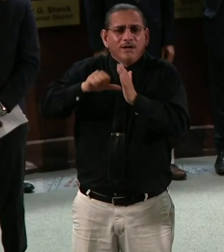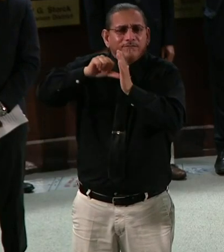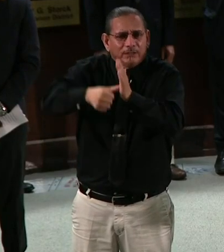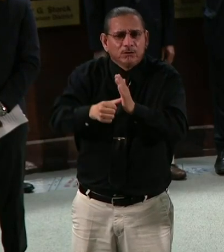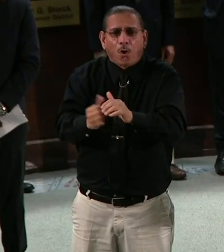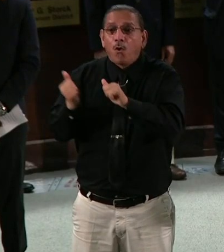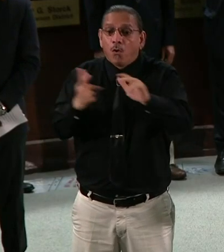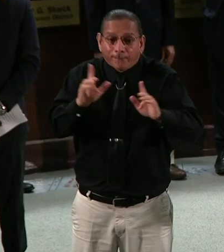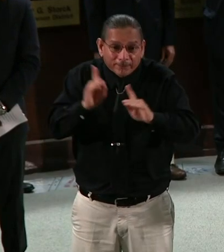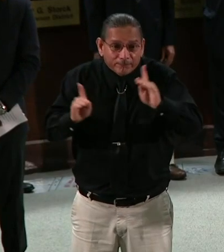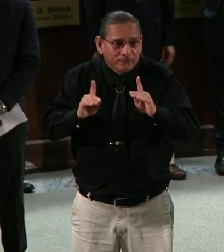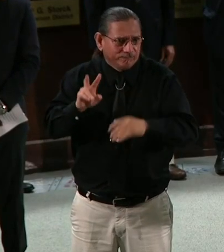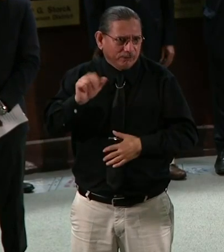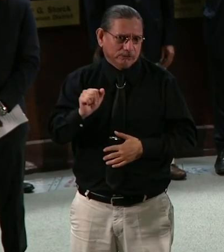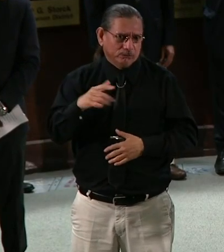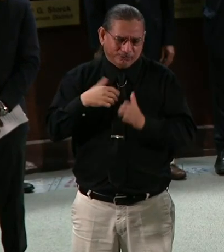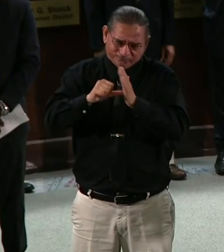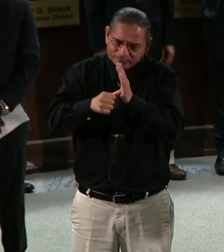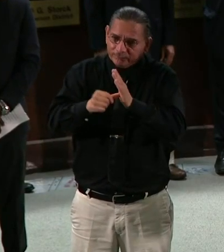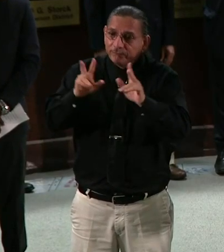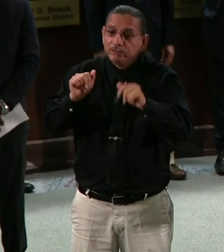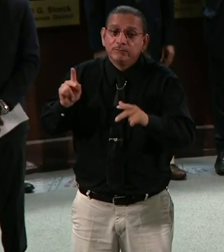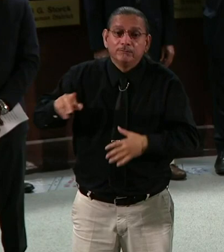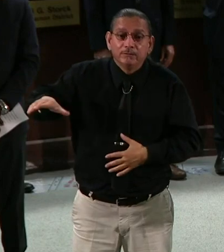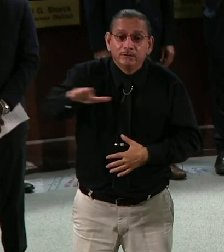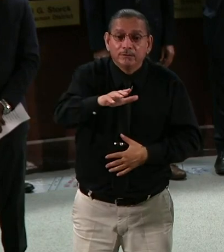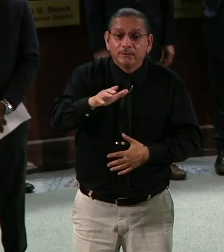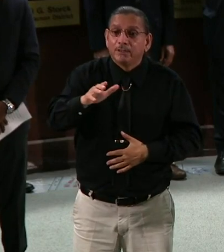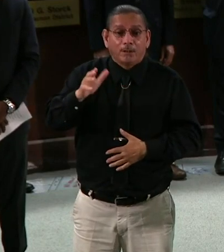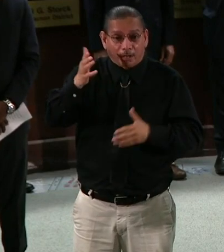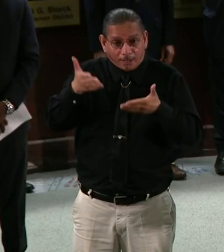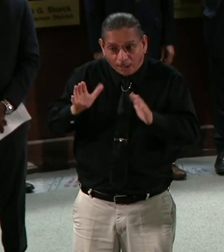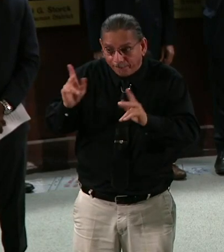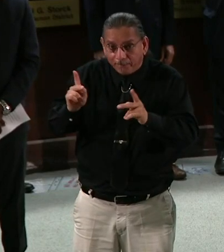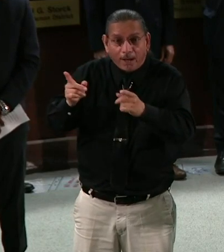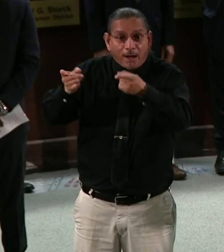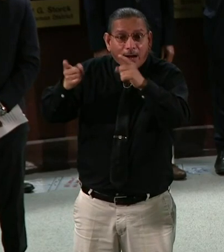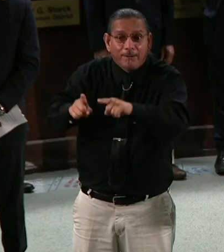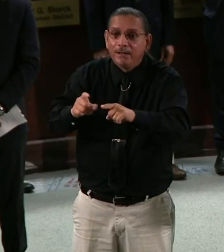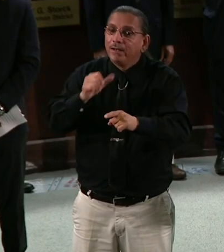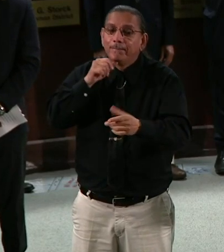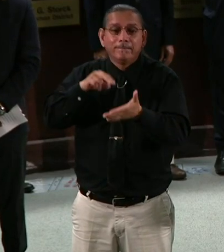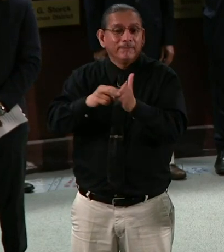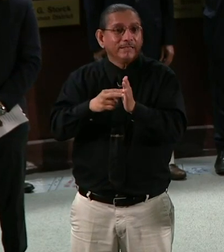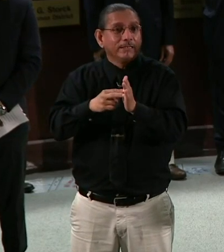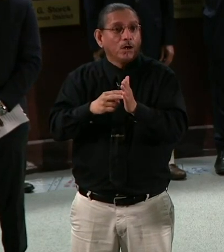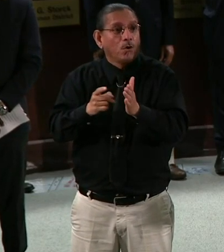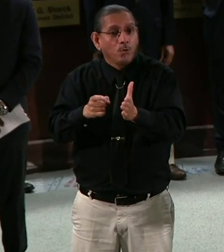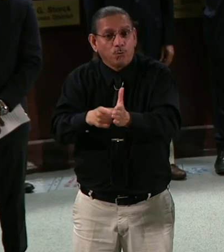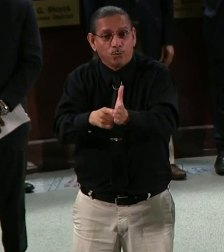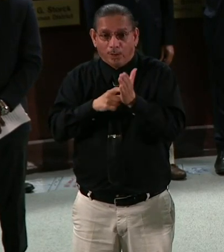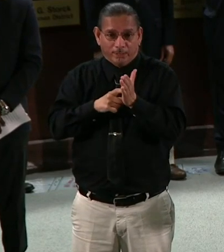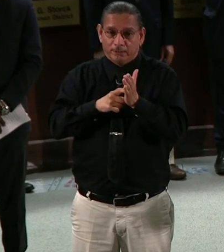EMPHASIZE TO EVERY VIRGINIA. JUST BECAUSE SOMETHING IS